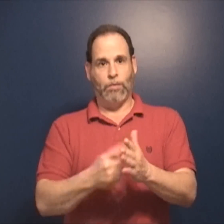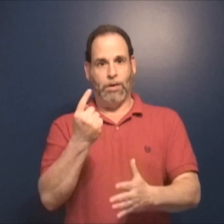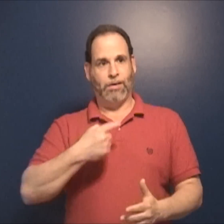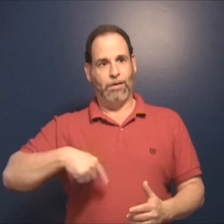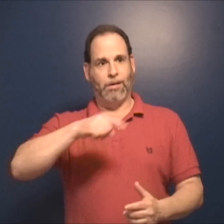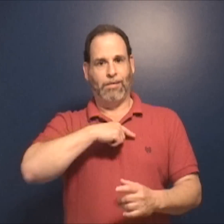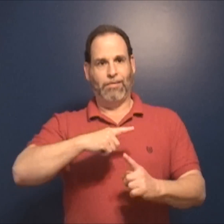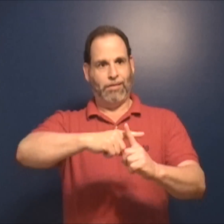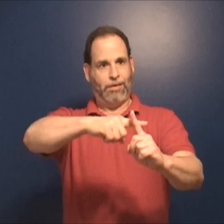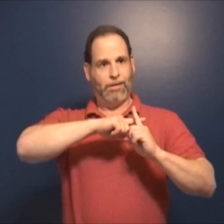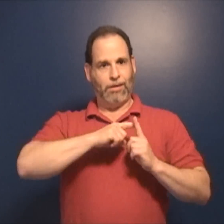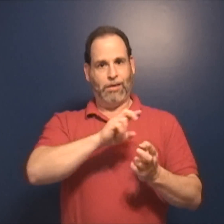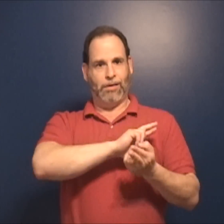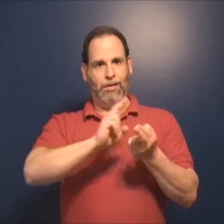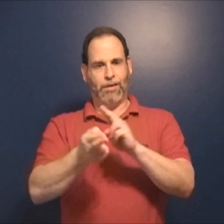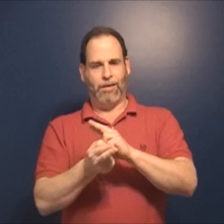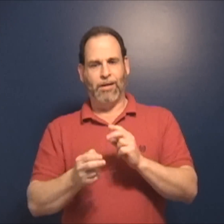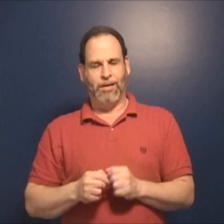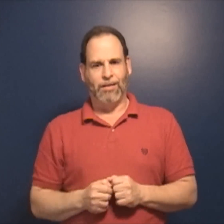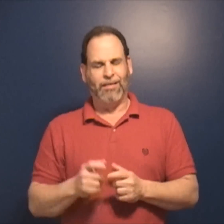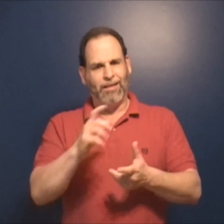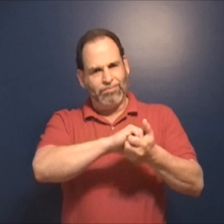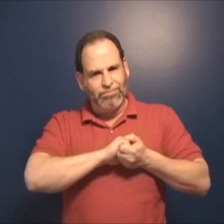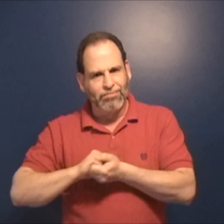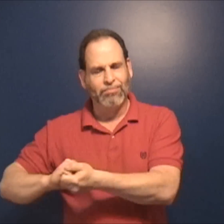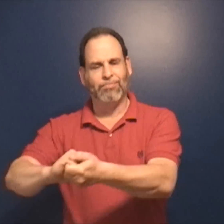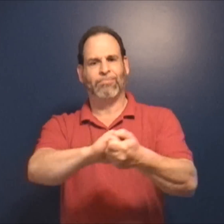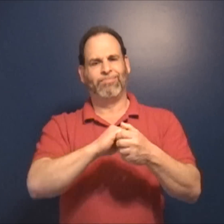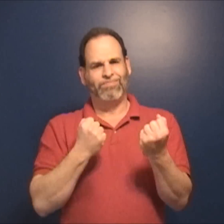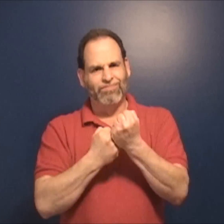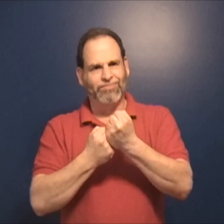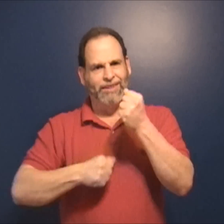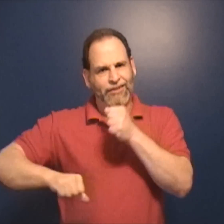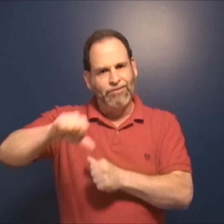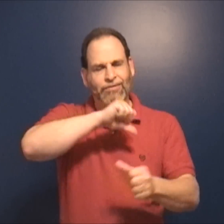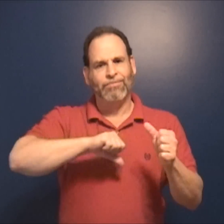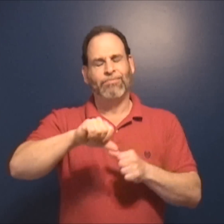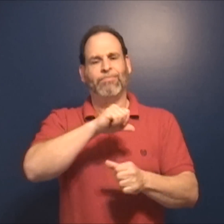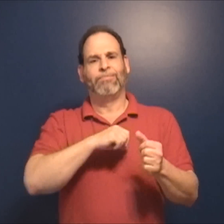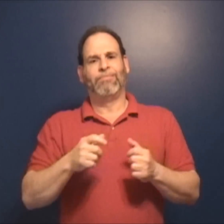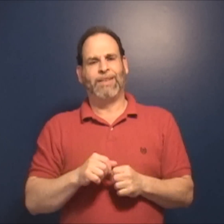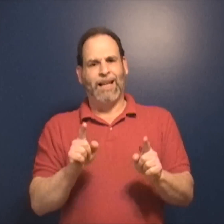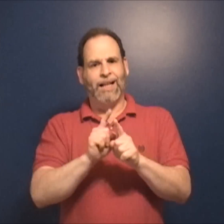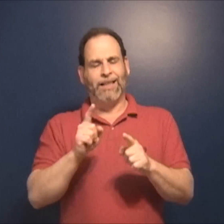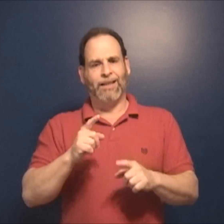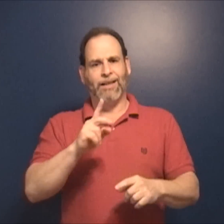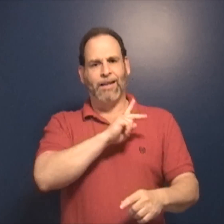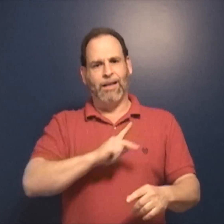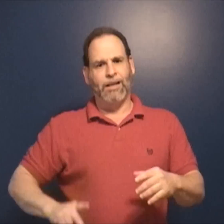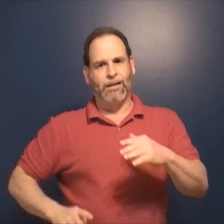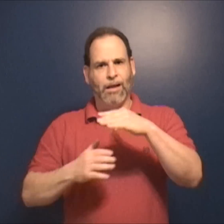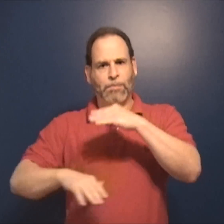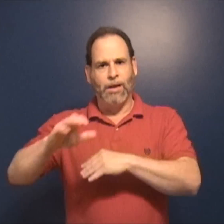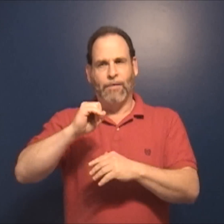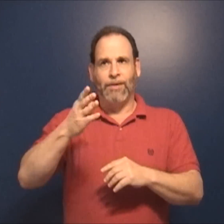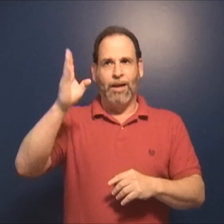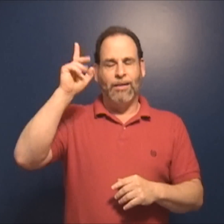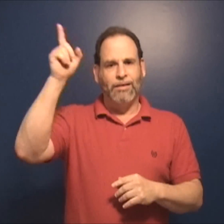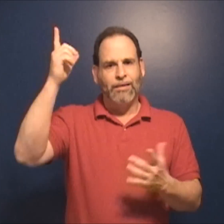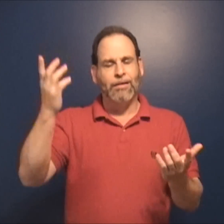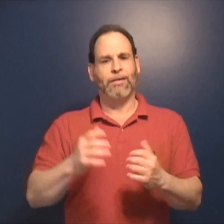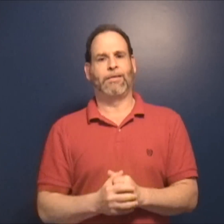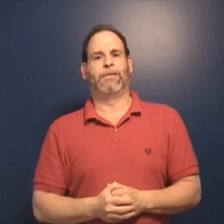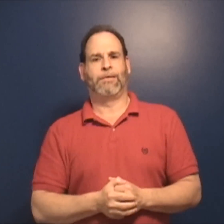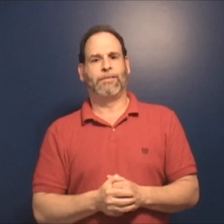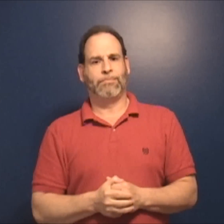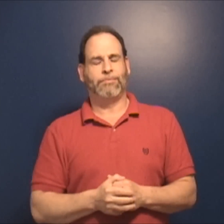Once we accepted Jesus and made repentance. We make cooperation like kingdom of God. Let's look at verses..